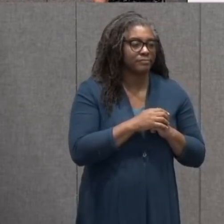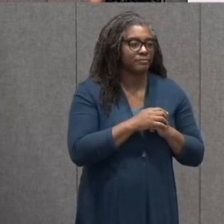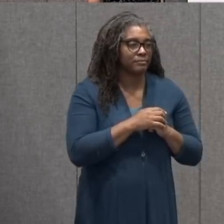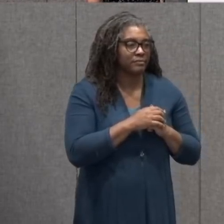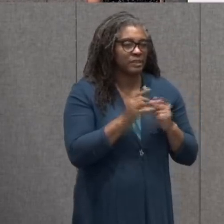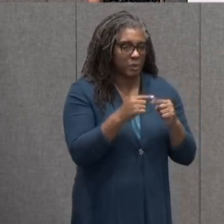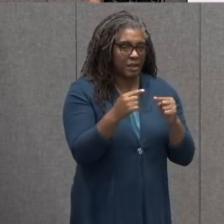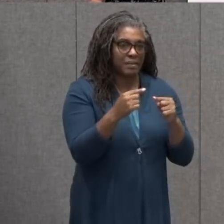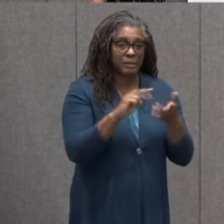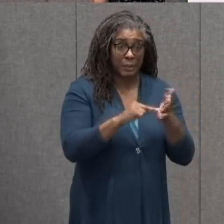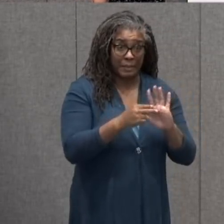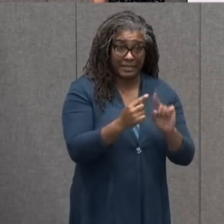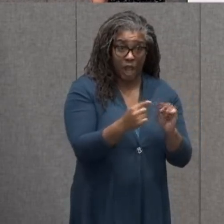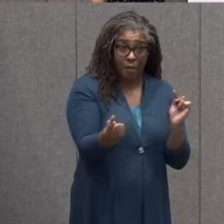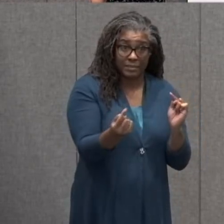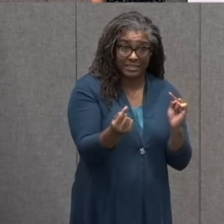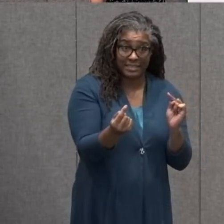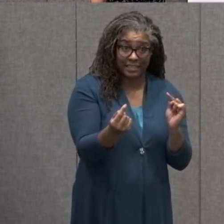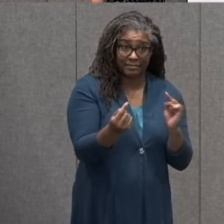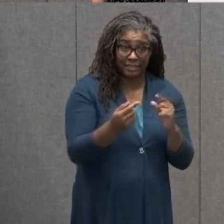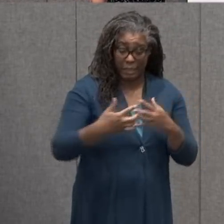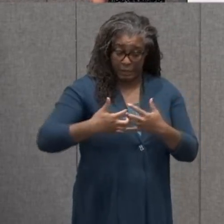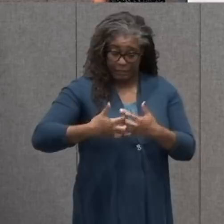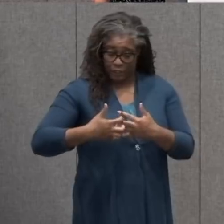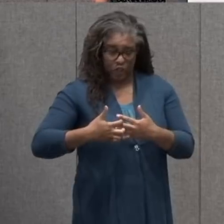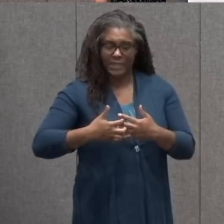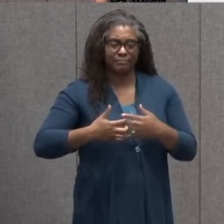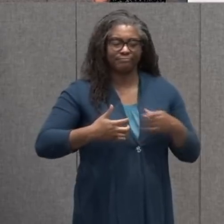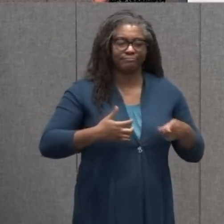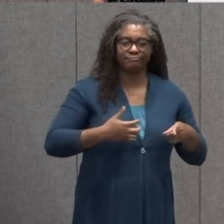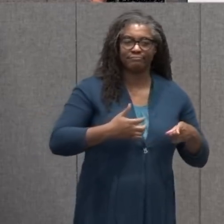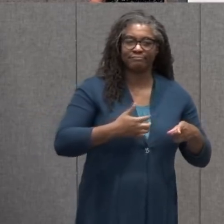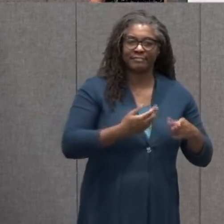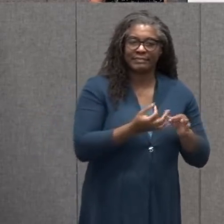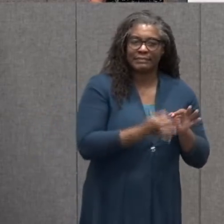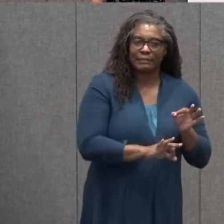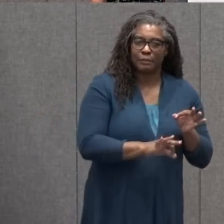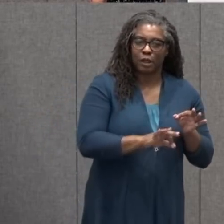Oh, I used a mechanical object to open a can of tomatoes.